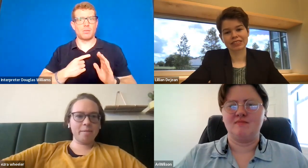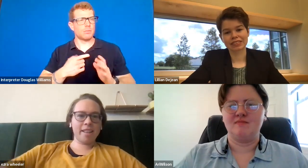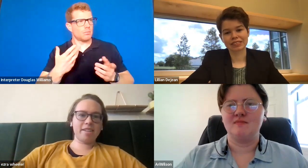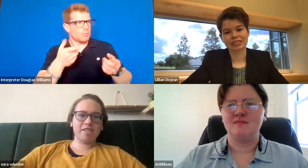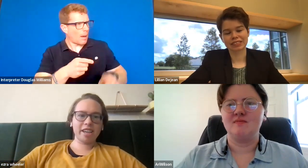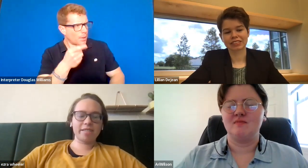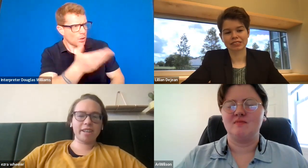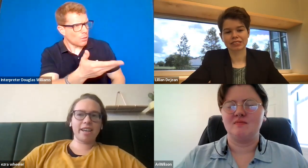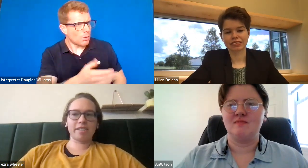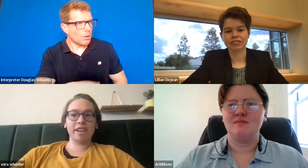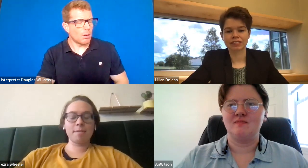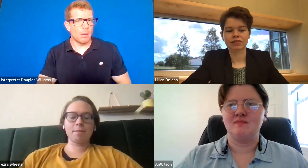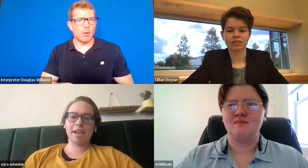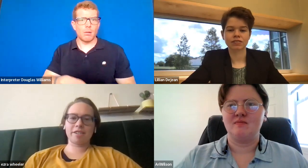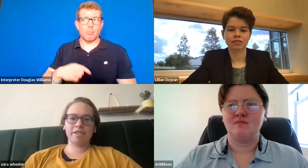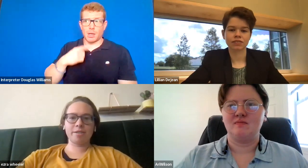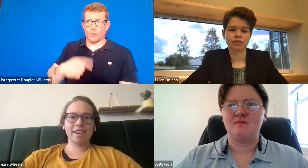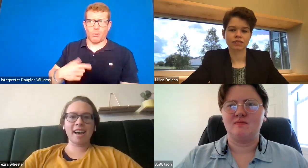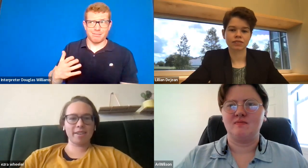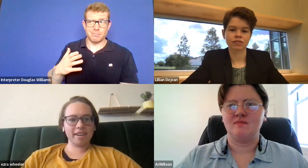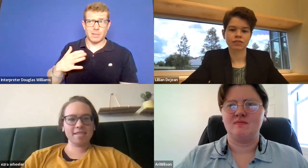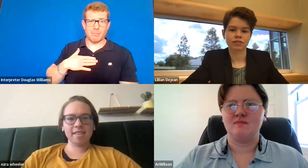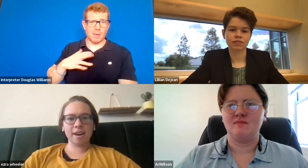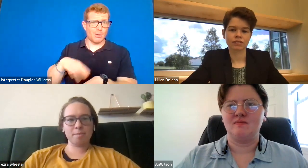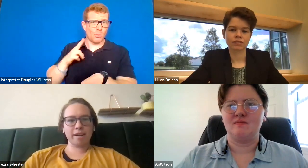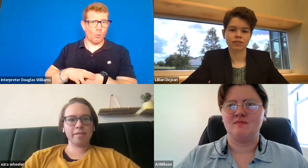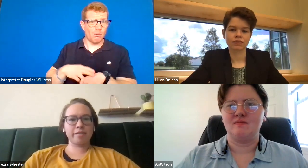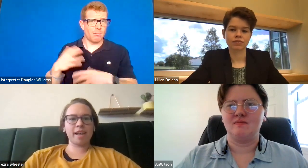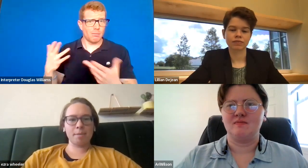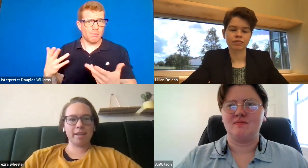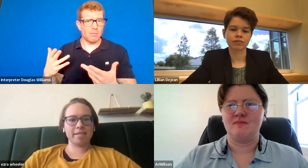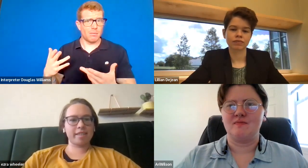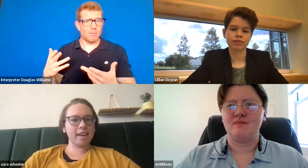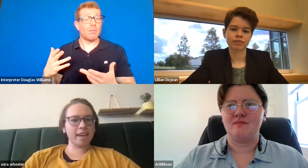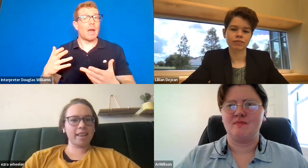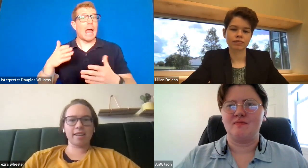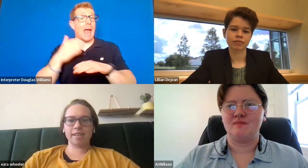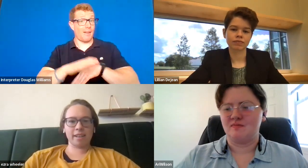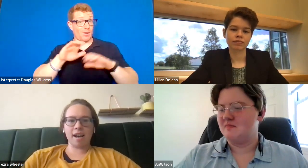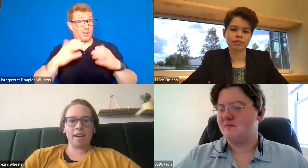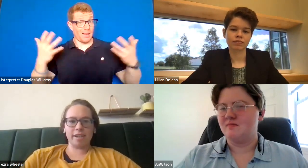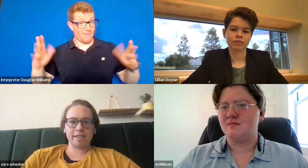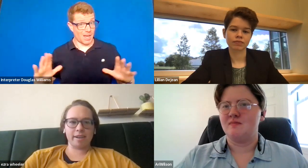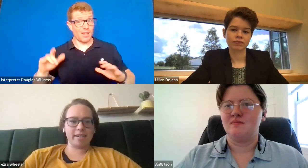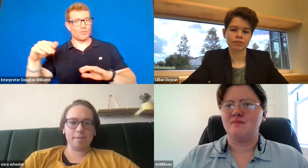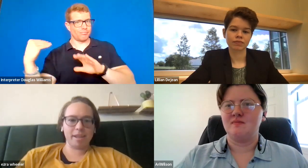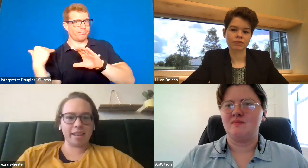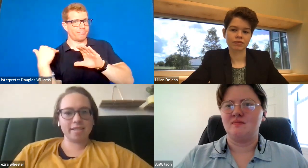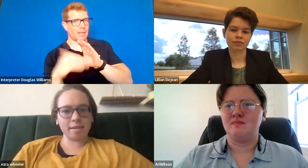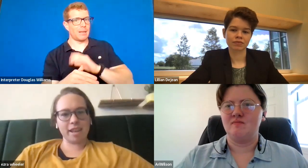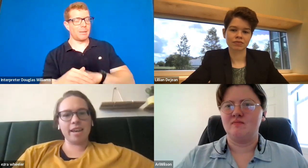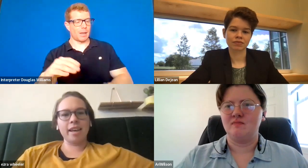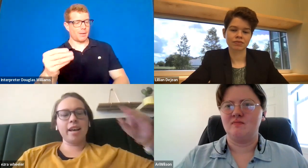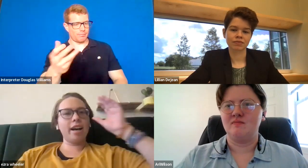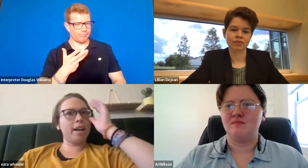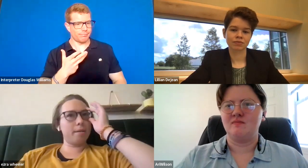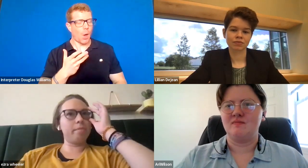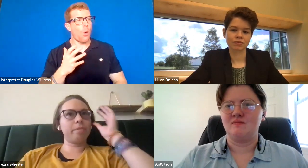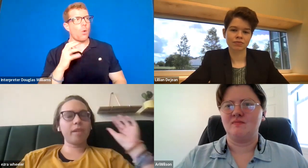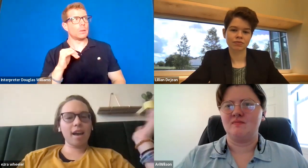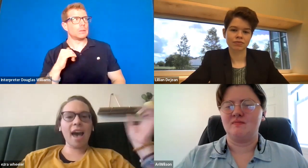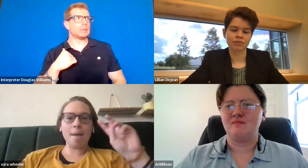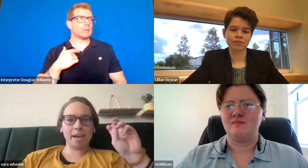And then she really, she emailed me. Actually, she was like, I realized that that was a bit of a list, thinking that that obviously did that mean that something